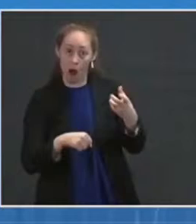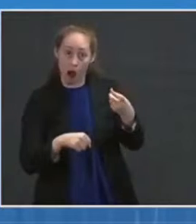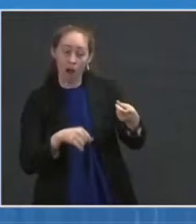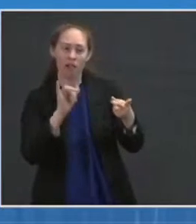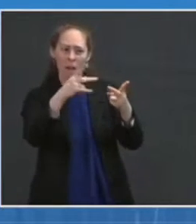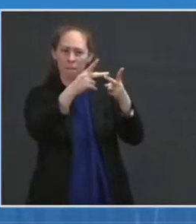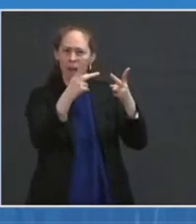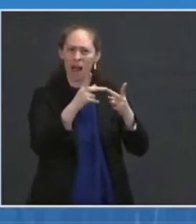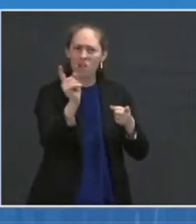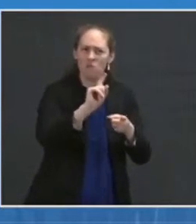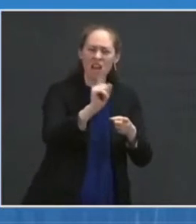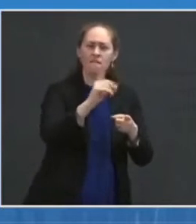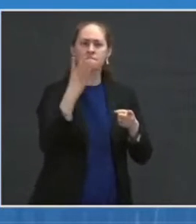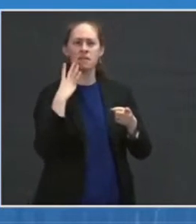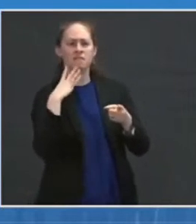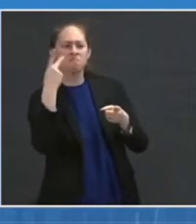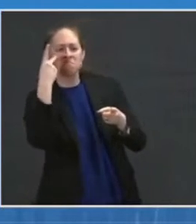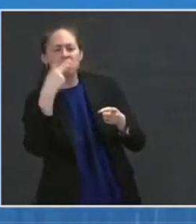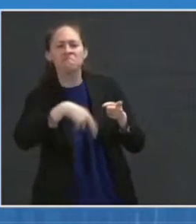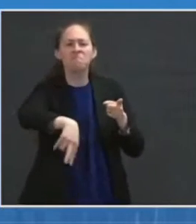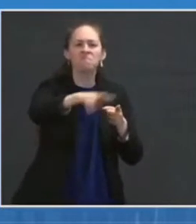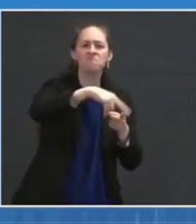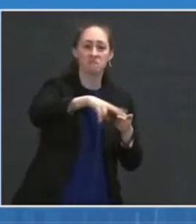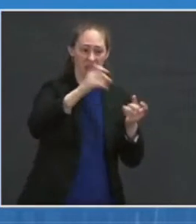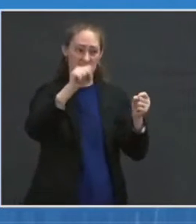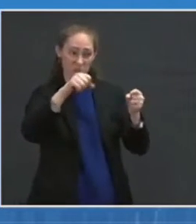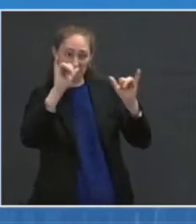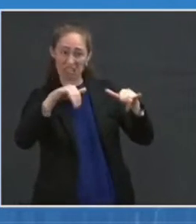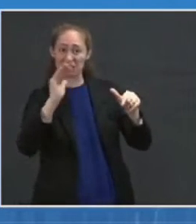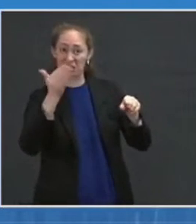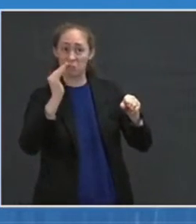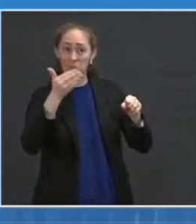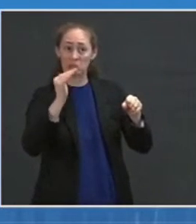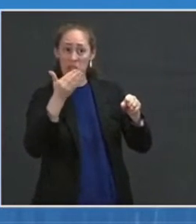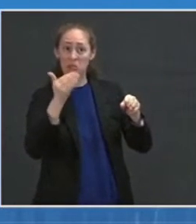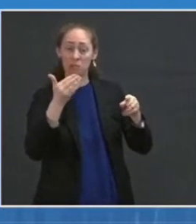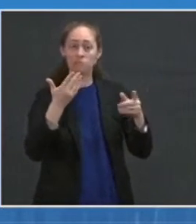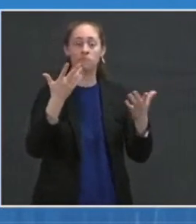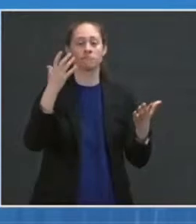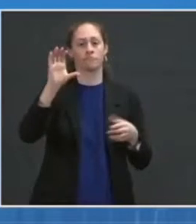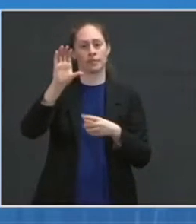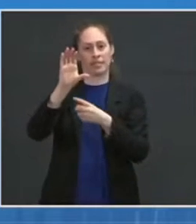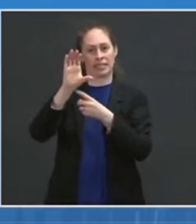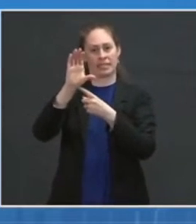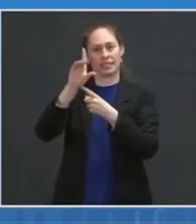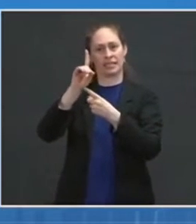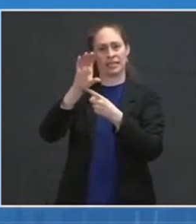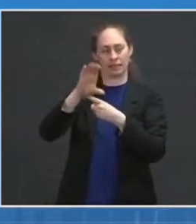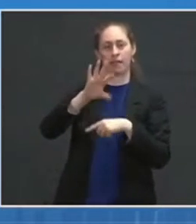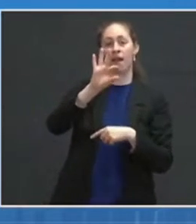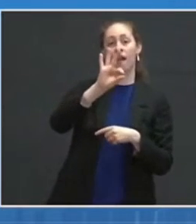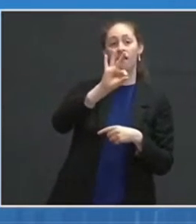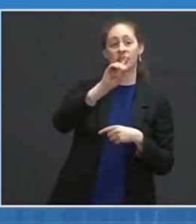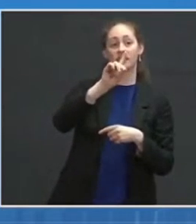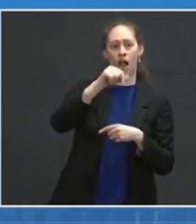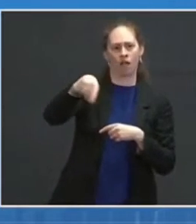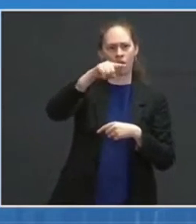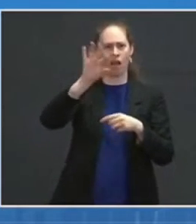CDC AND FEMA, WE MAY SAY, IF WE DO SOMETHING IN THE STATE, THIS IS THE LOCATION THAT WE THINK